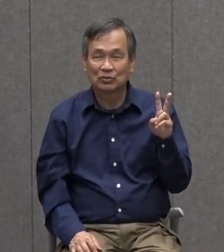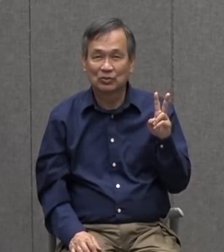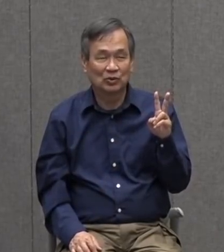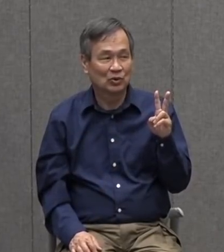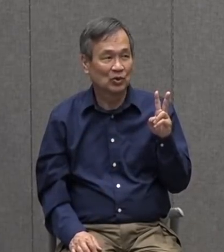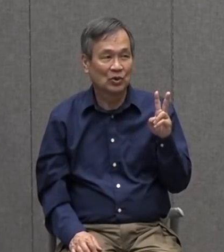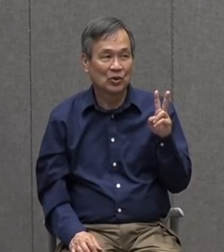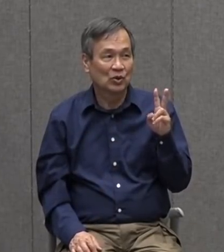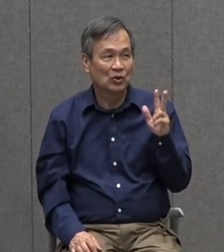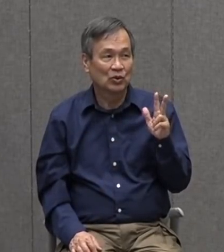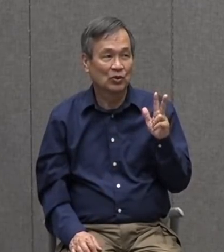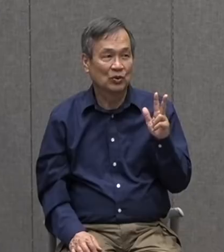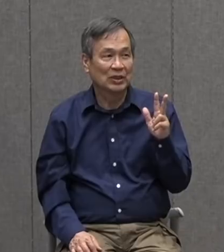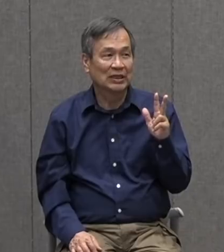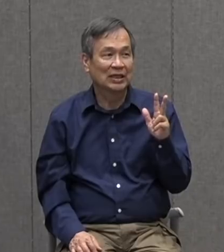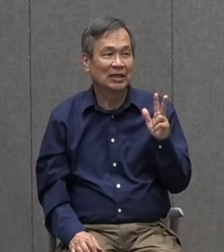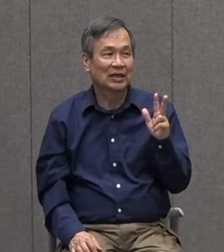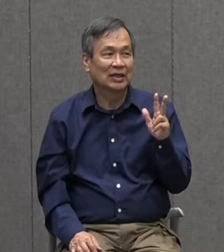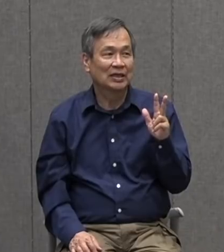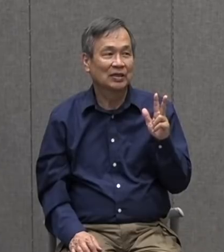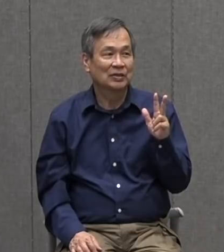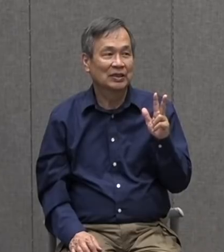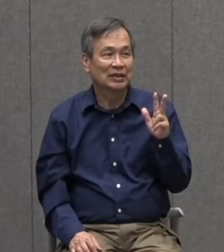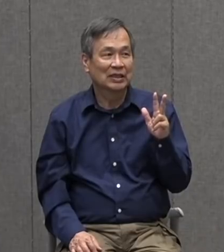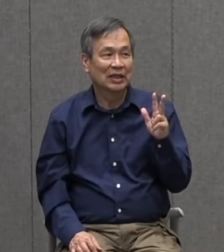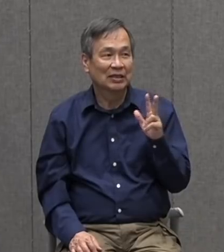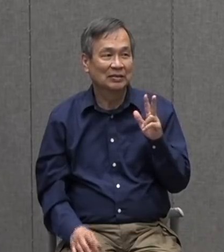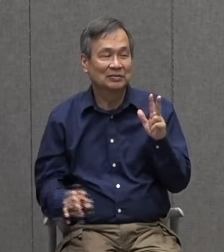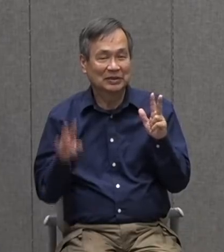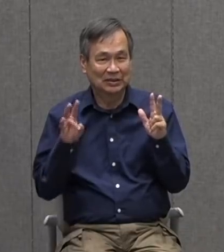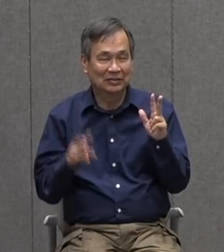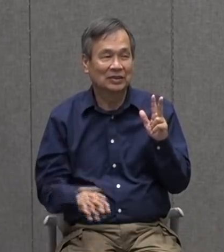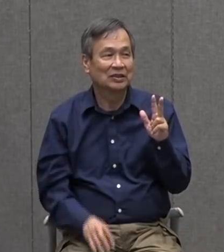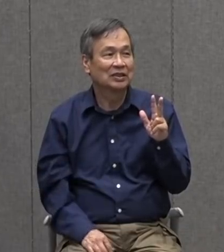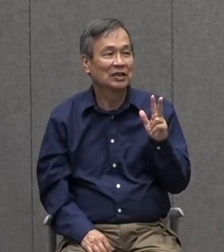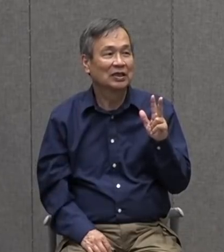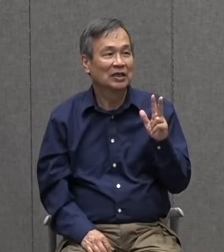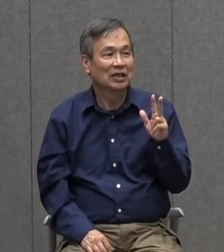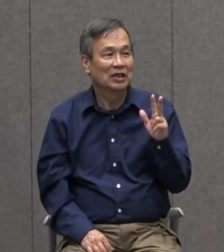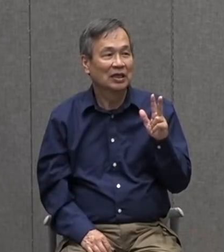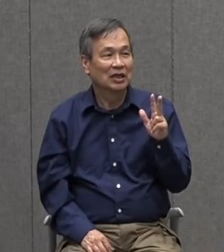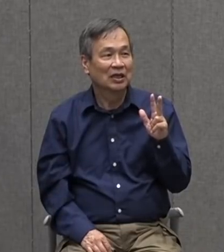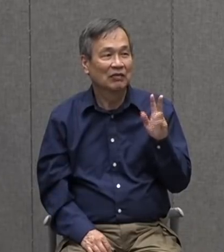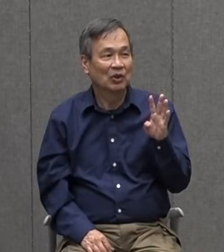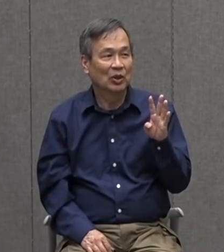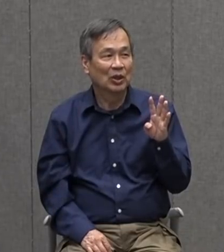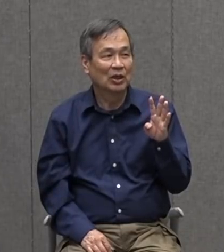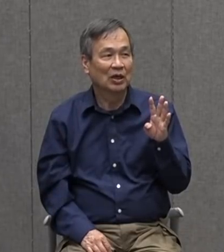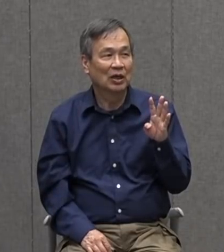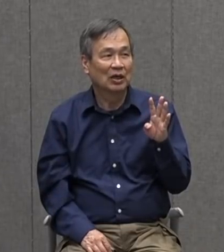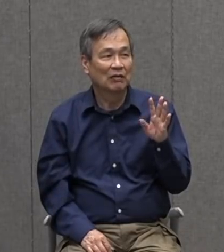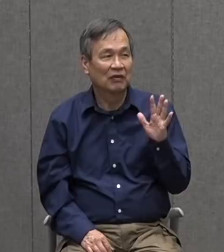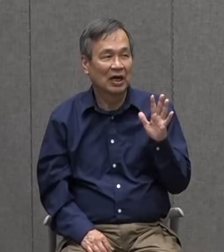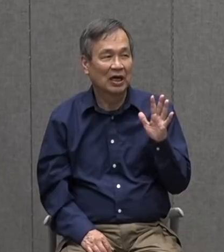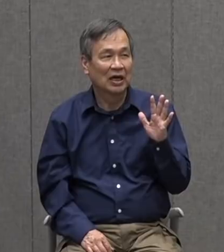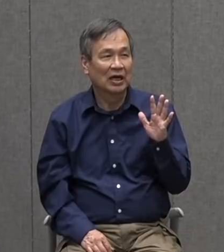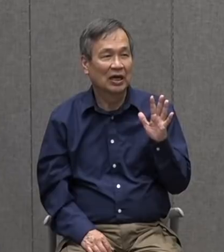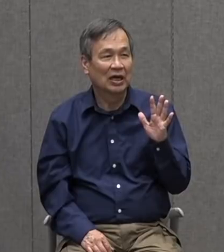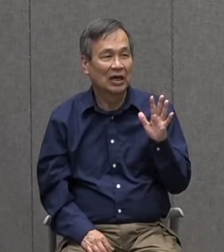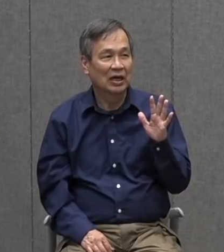it's an odd, three times seven, four, no. Five, no-- Is it three times seven?